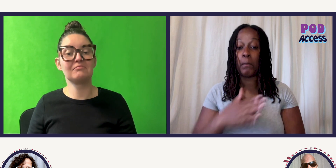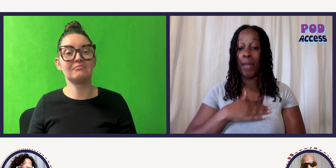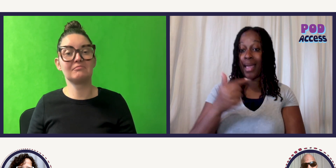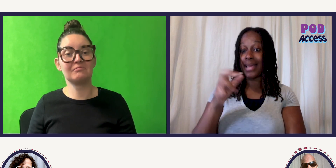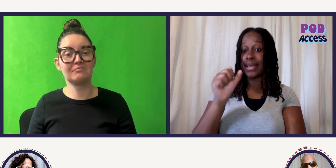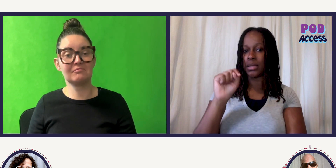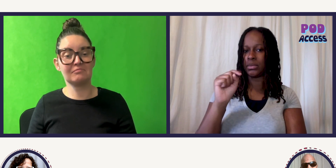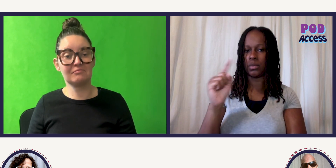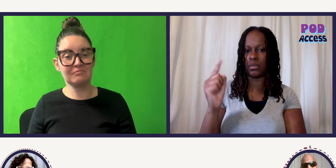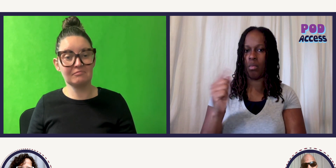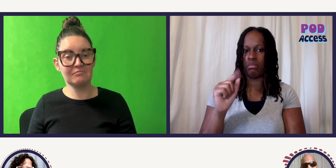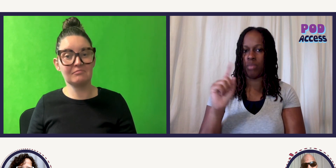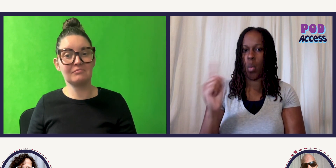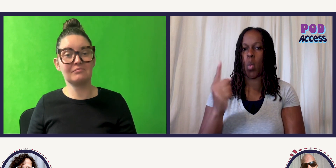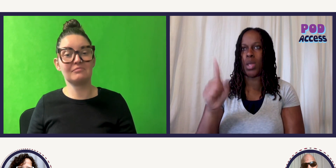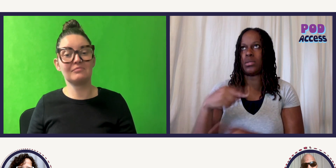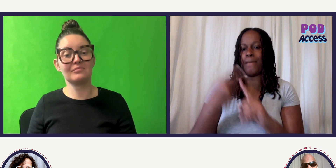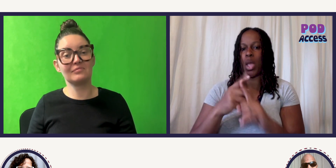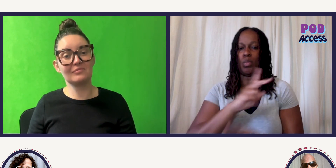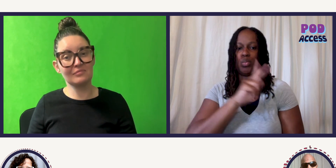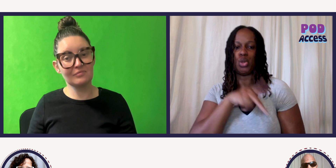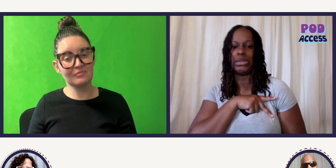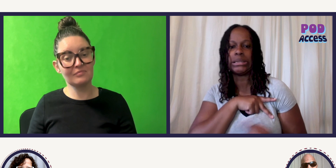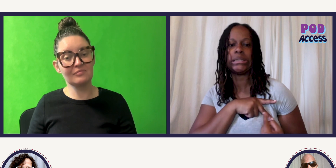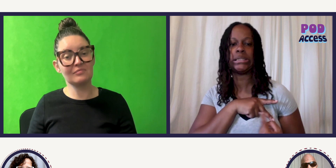My guests are just about always personally impacted by disability.